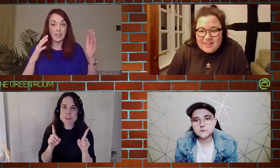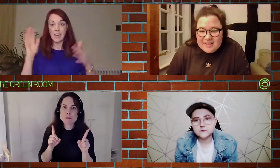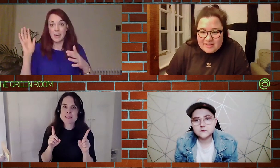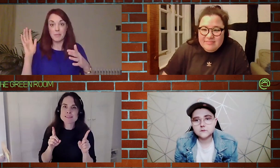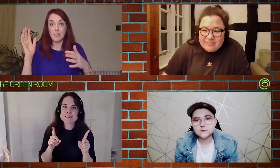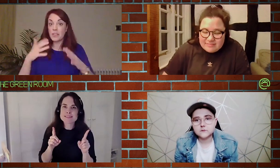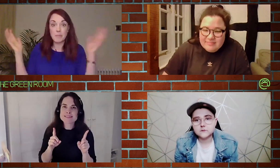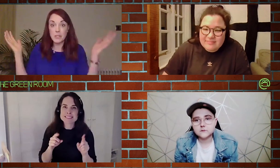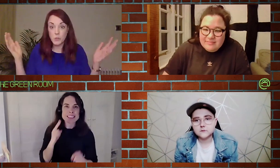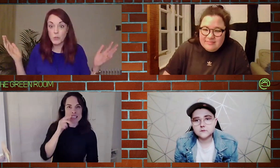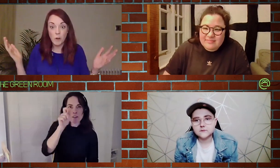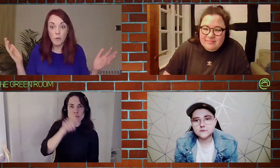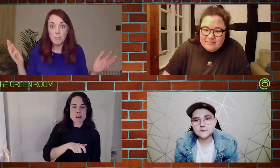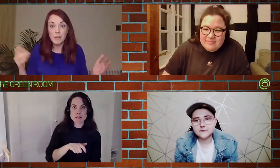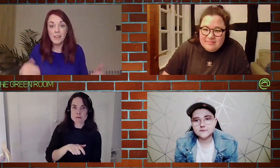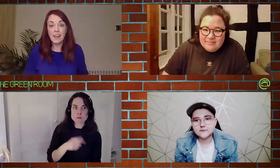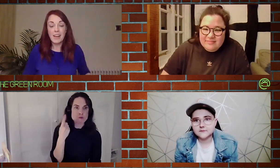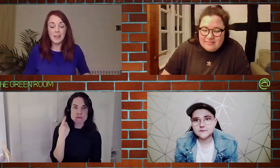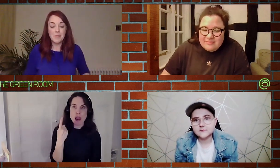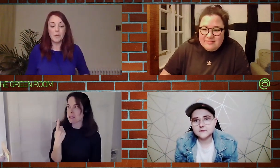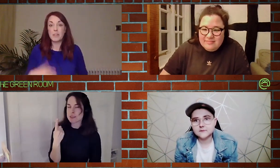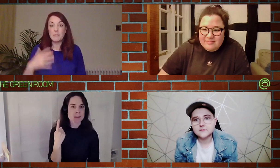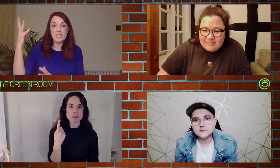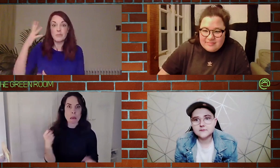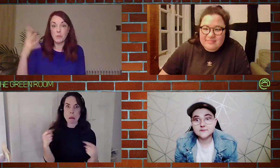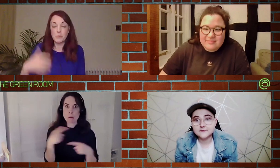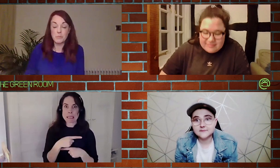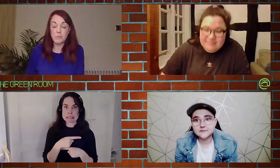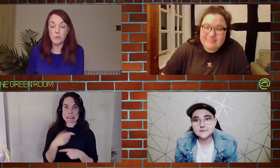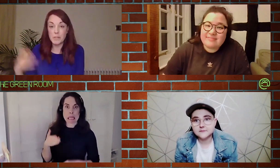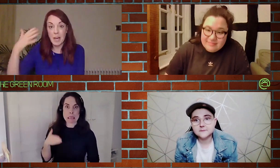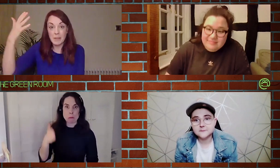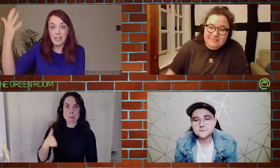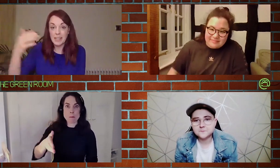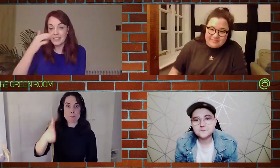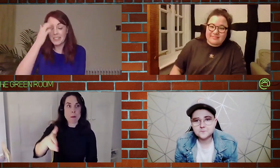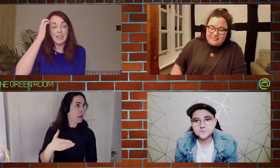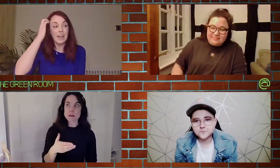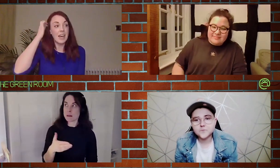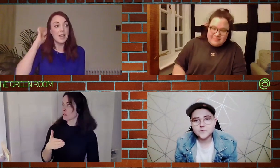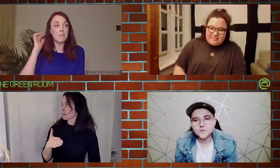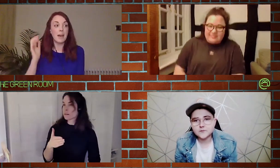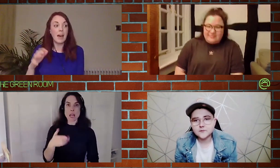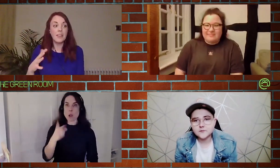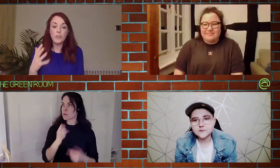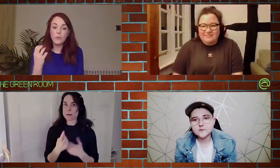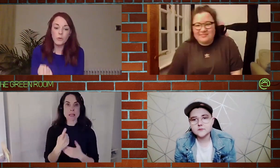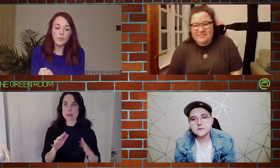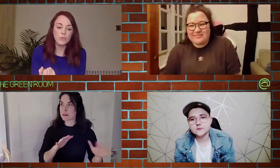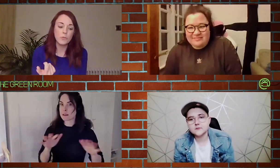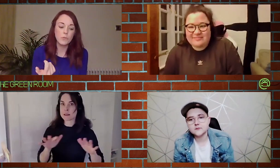and that they'd missed or stopped or they missed what was happening next. And then you